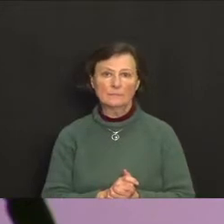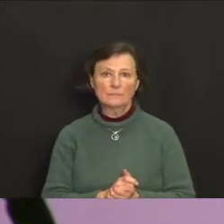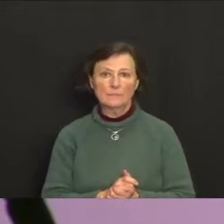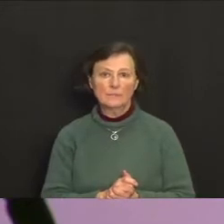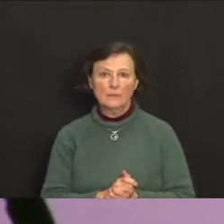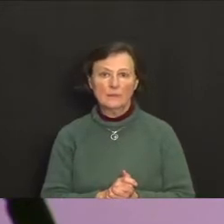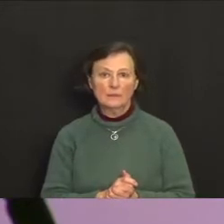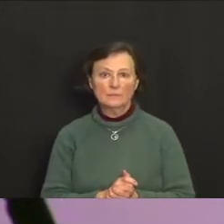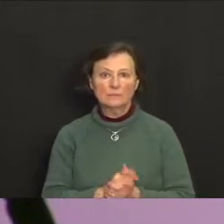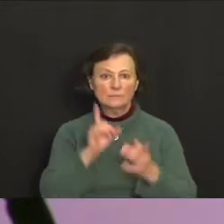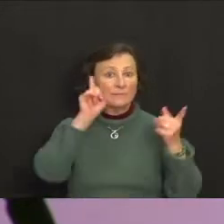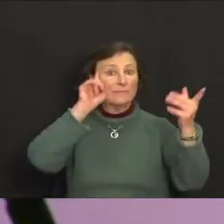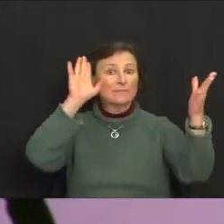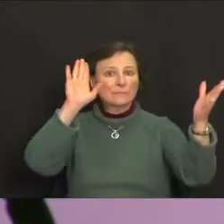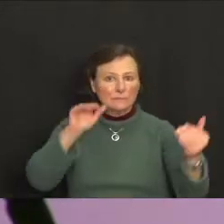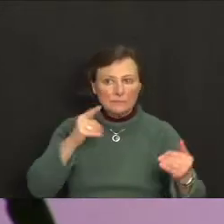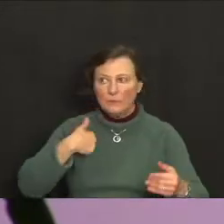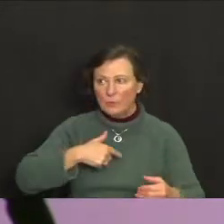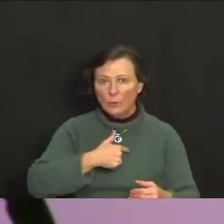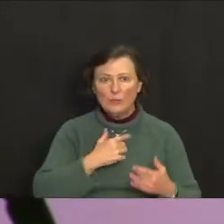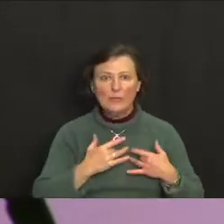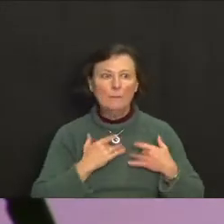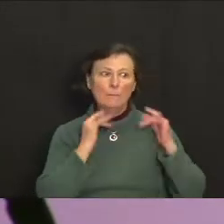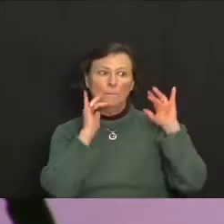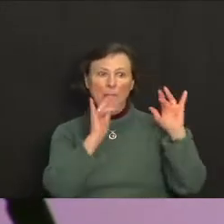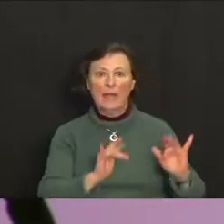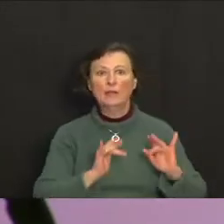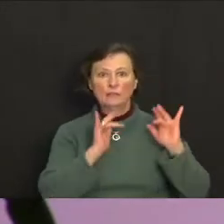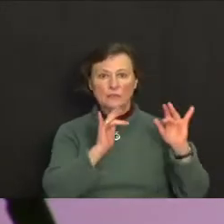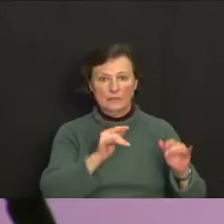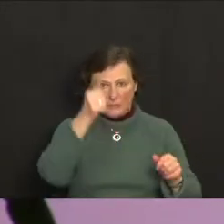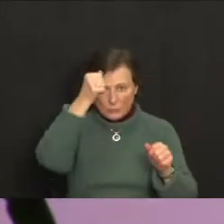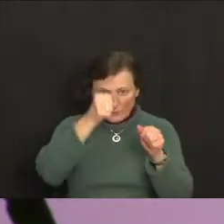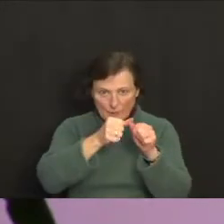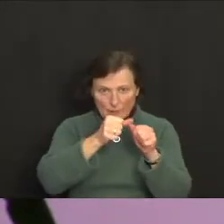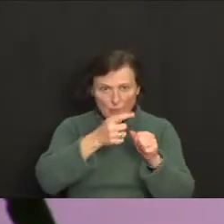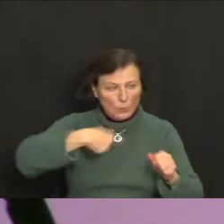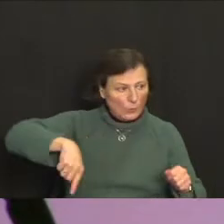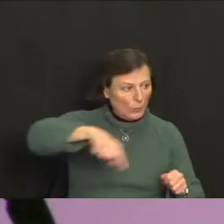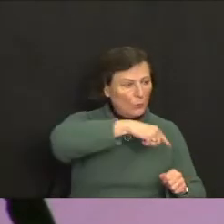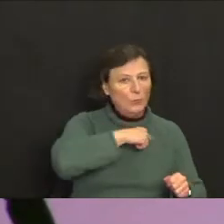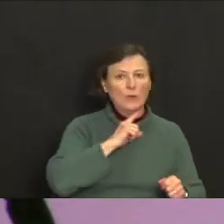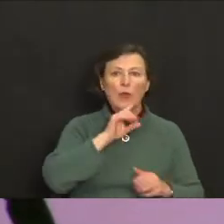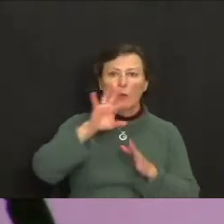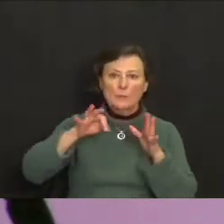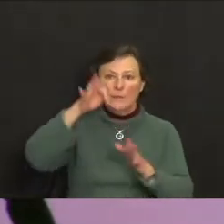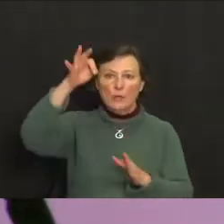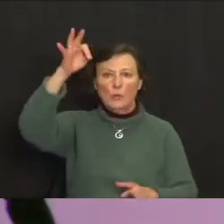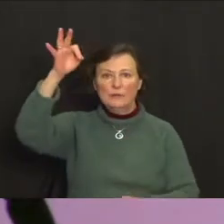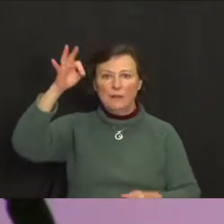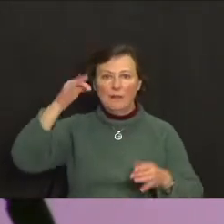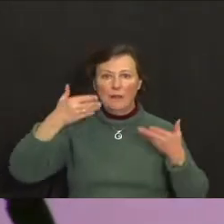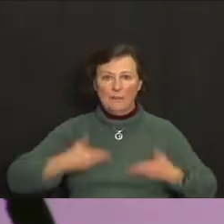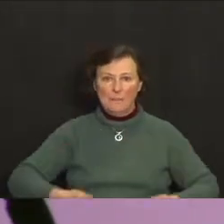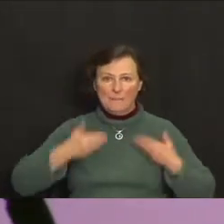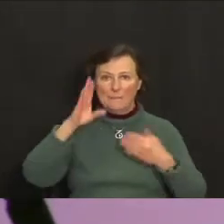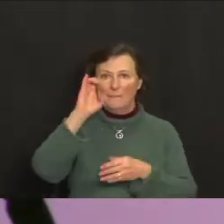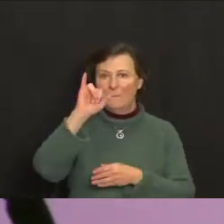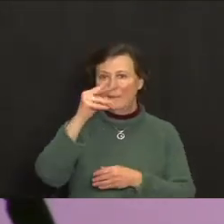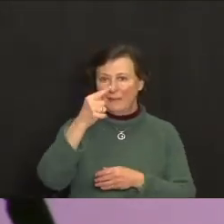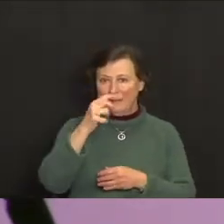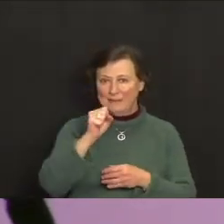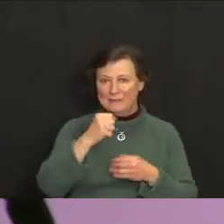May we compassionately remember that we are all spiritual beings having a human experience.